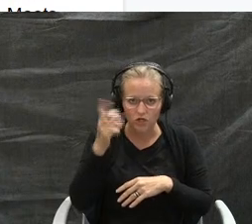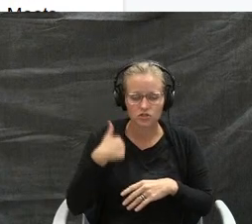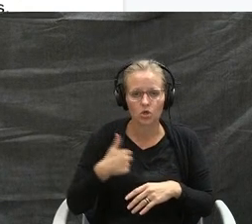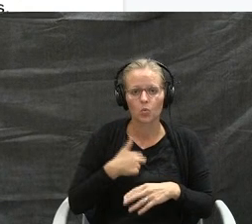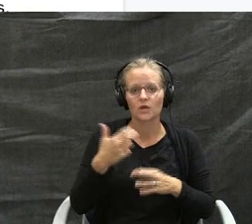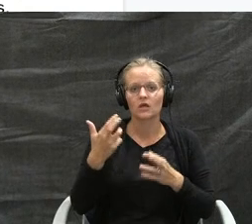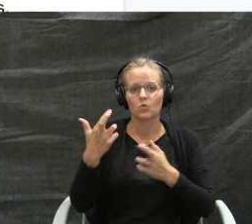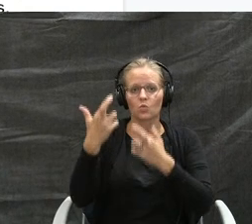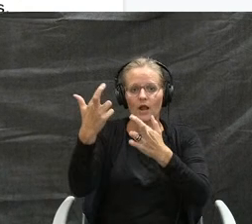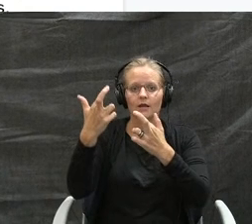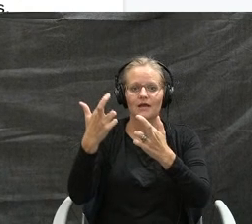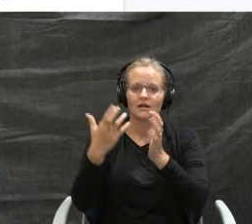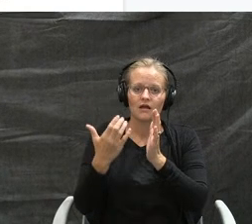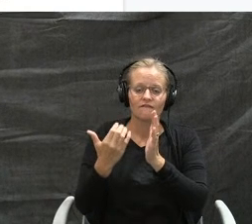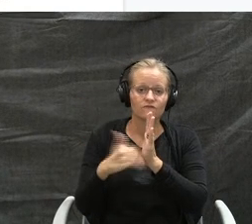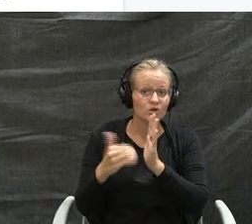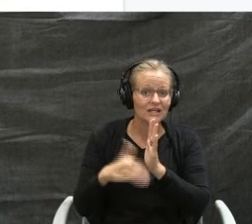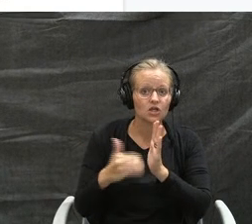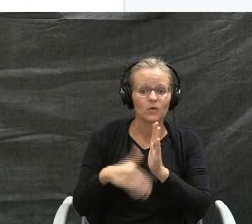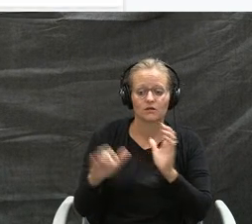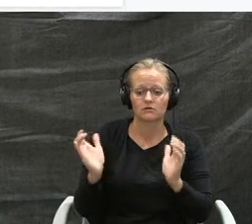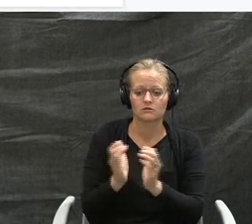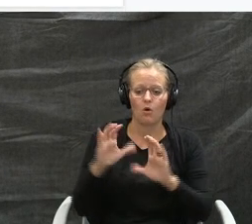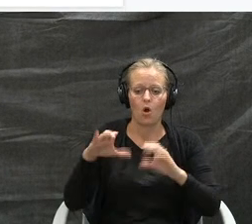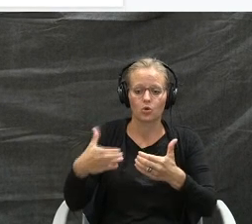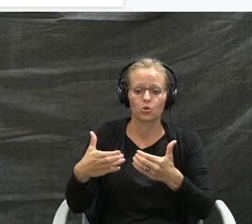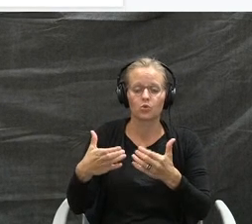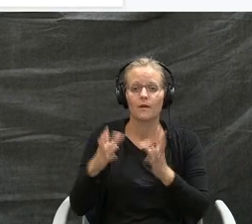small group meetings to help teachers build relationships